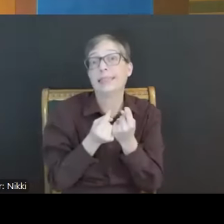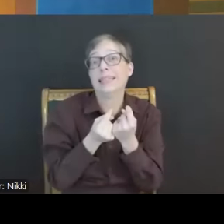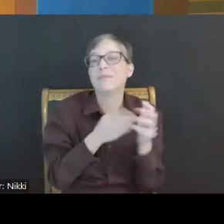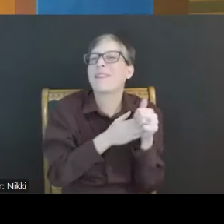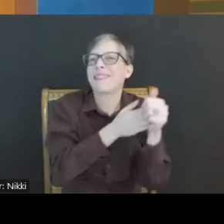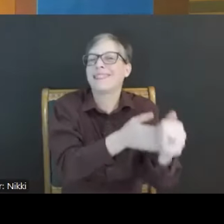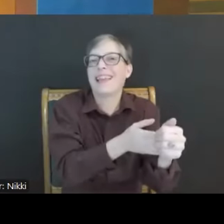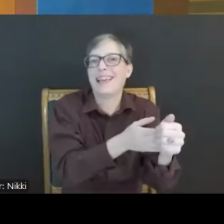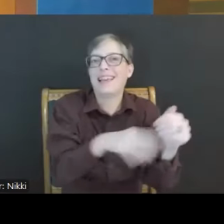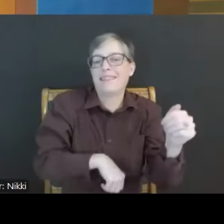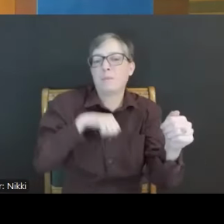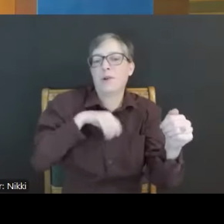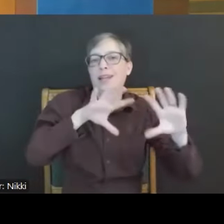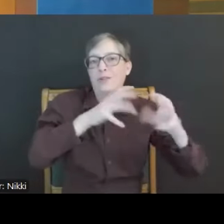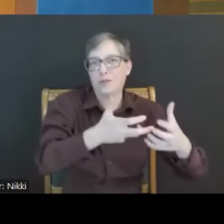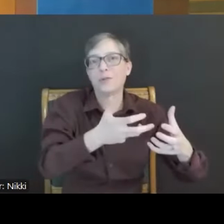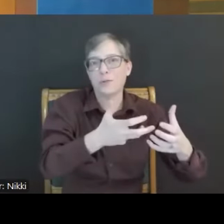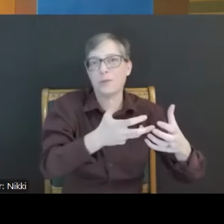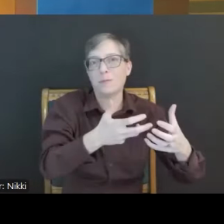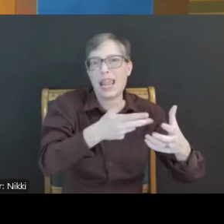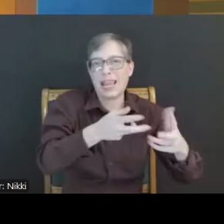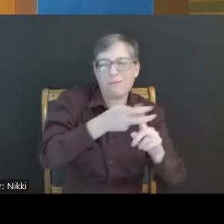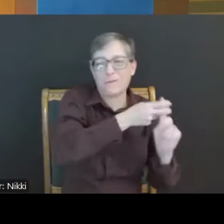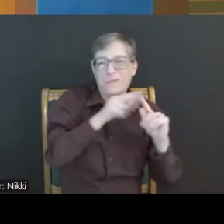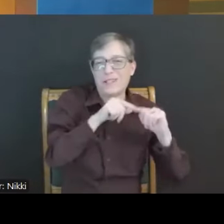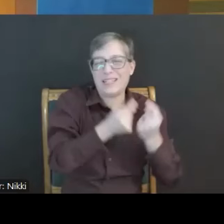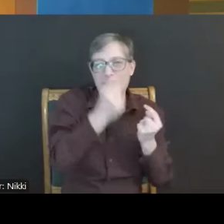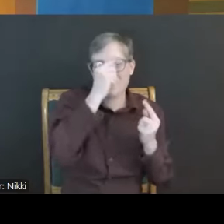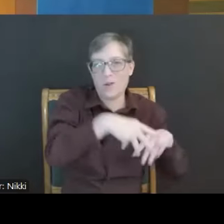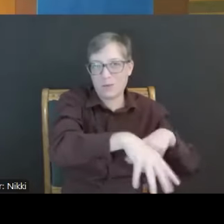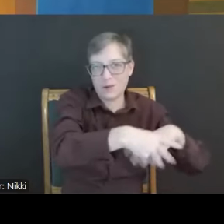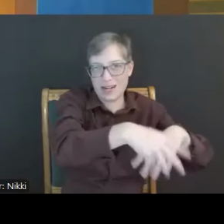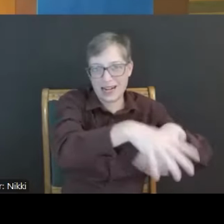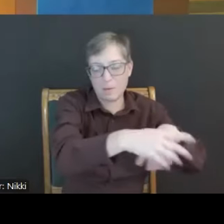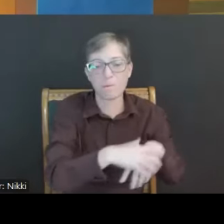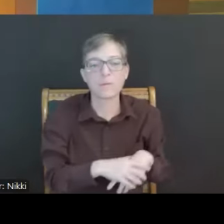a team together so we can walk in parade um we did have um one client or patient that walked